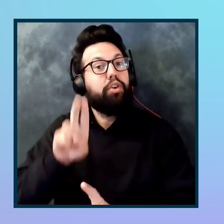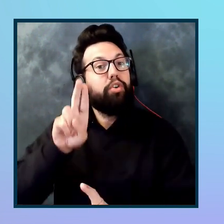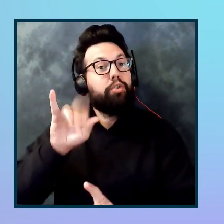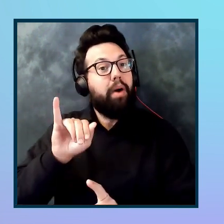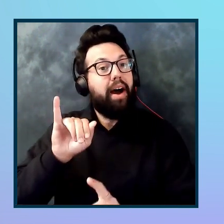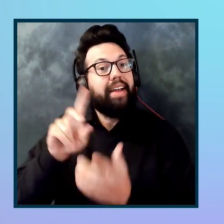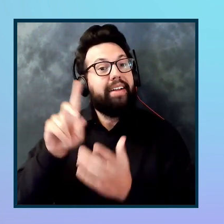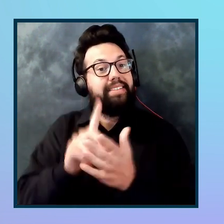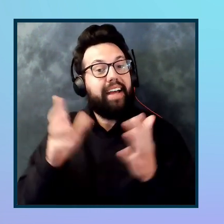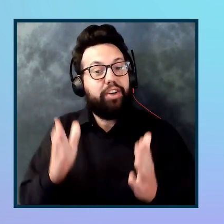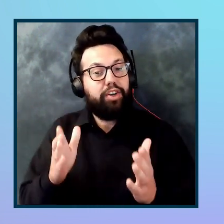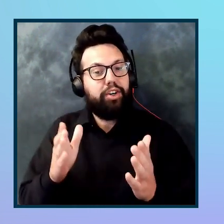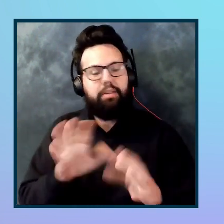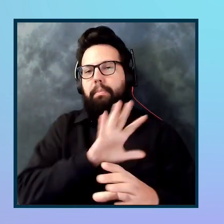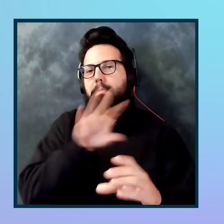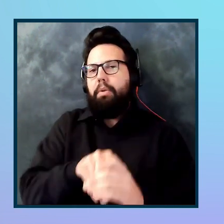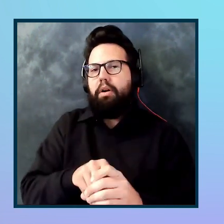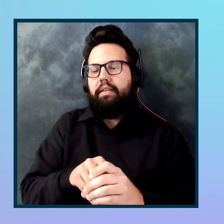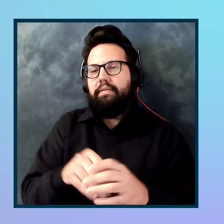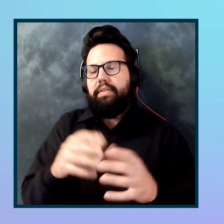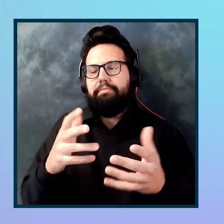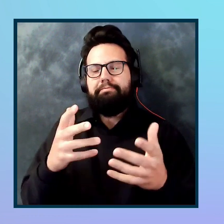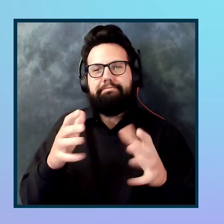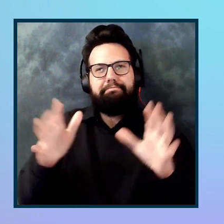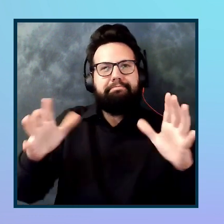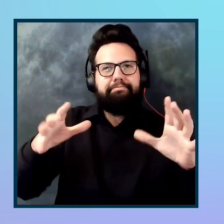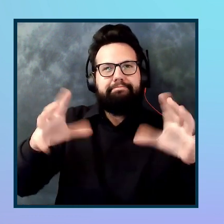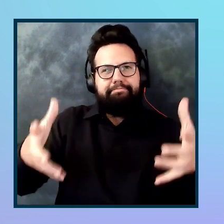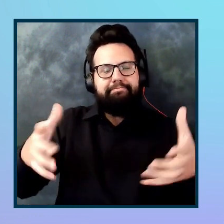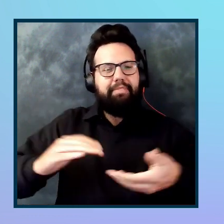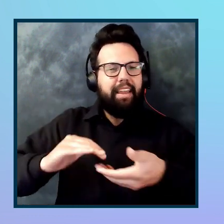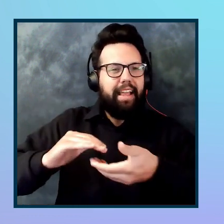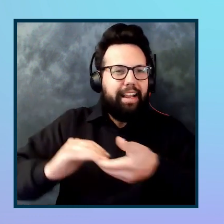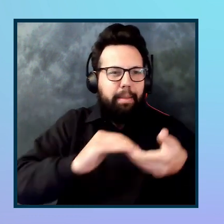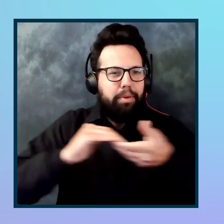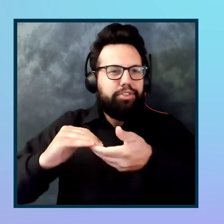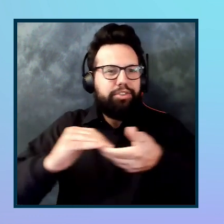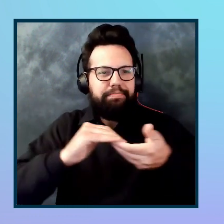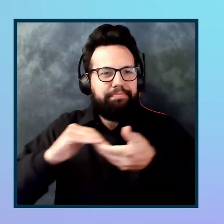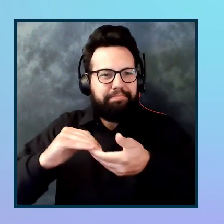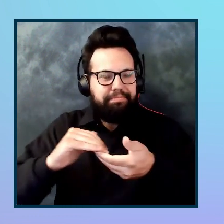in just the collaborative aspect of this whole process, and you can certainly even kick it off,